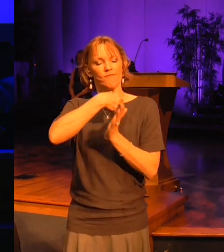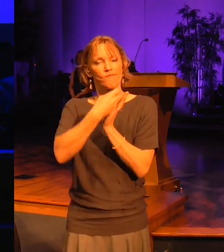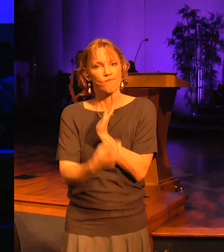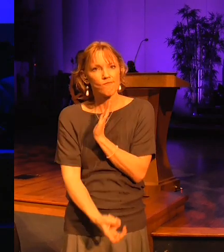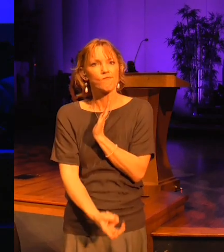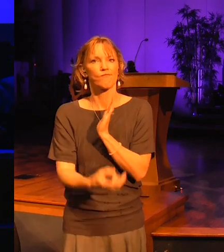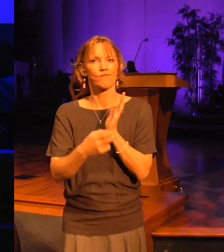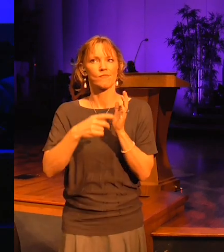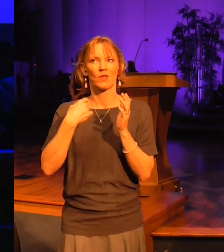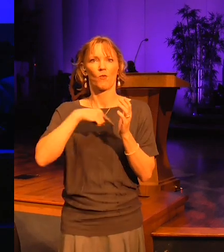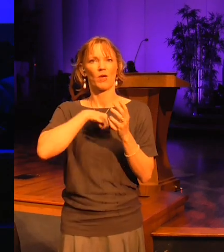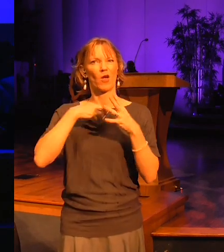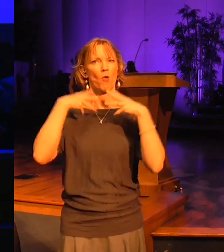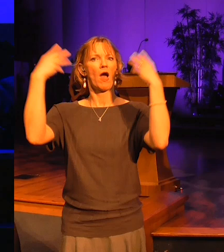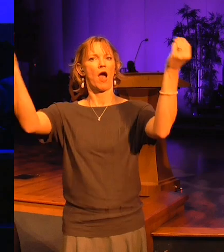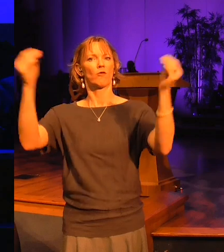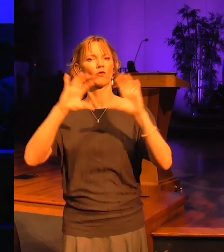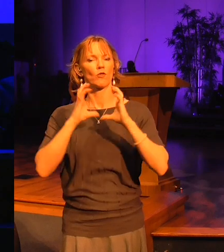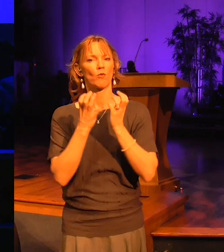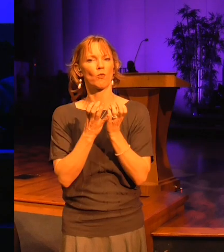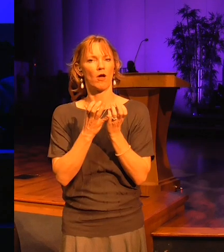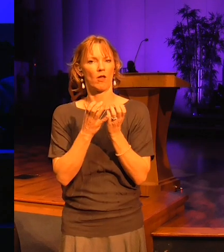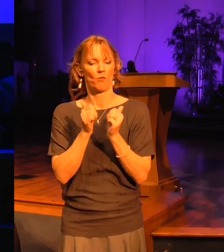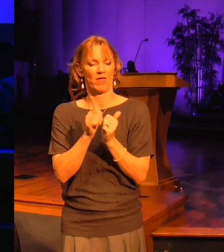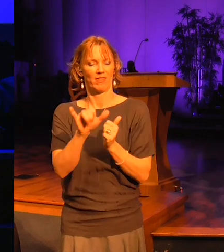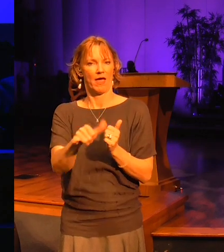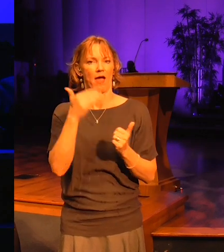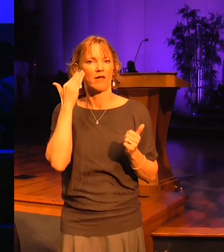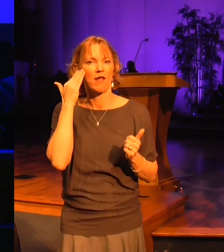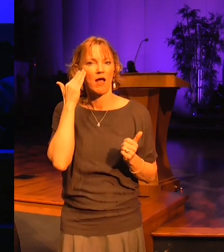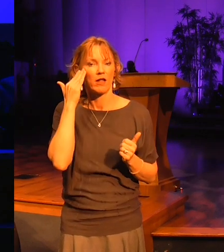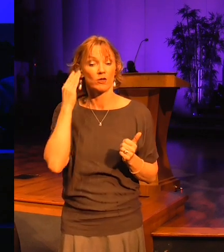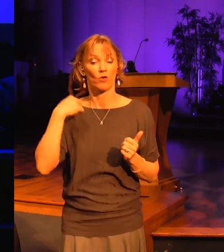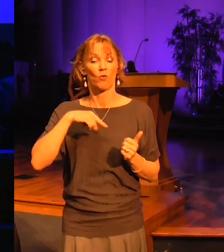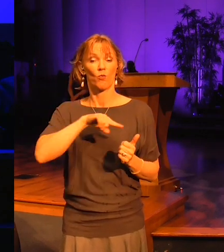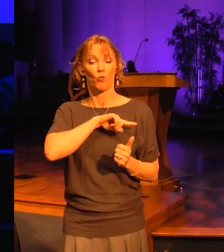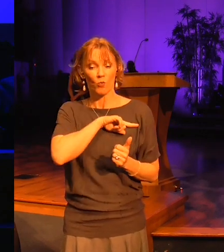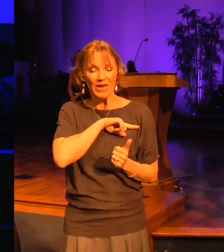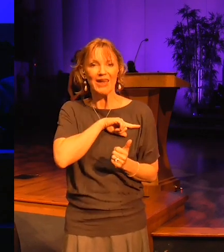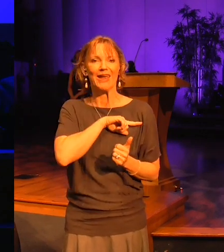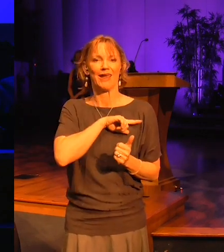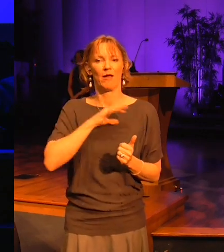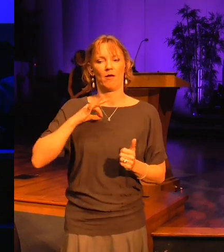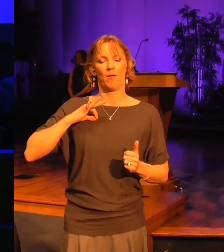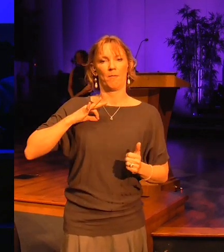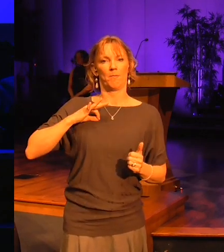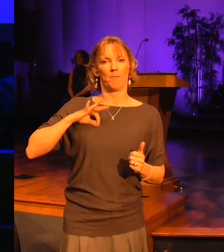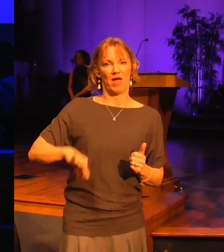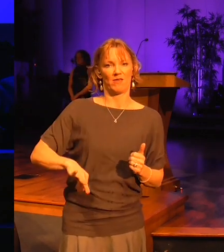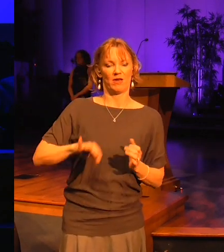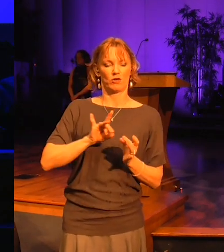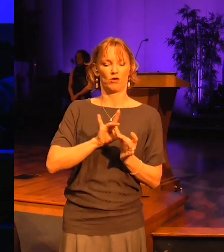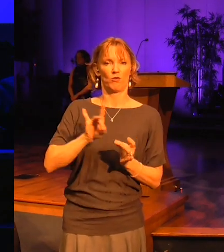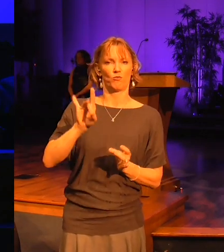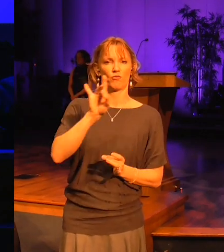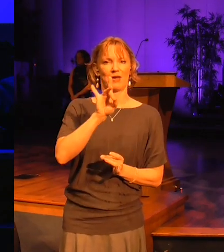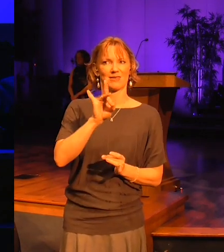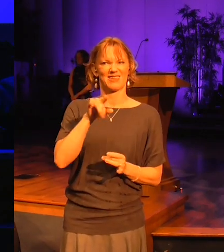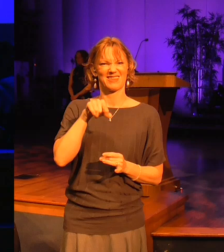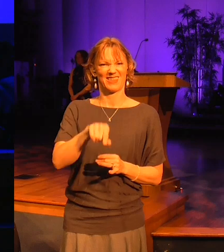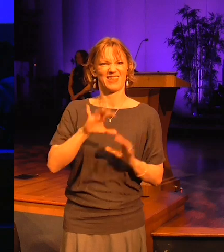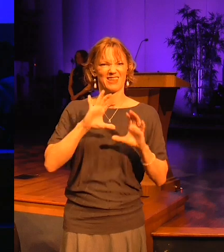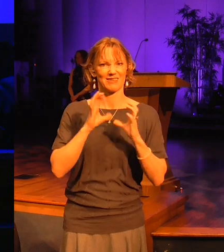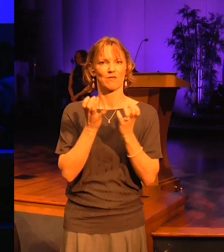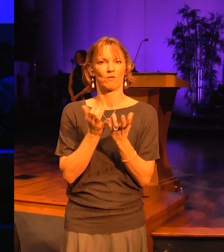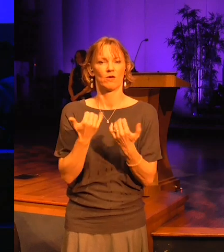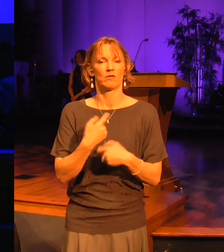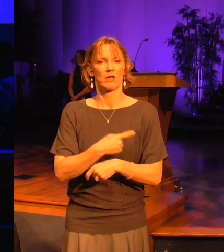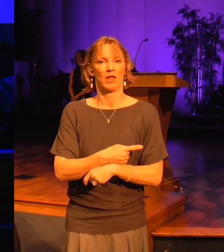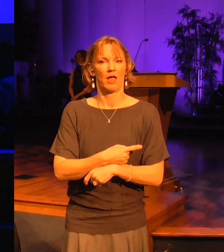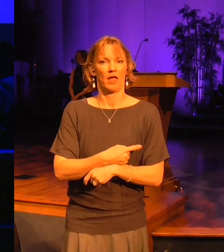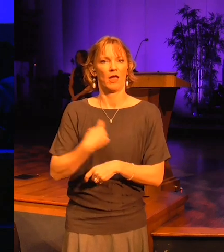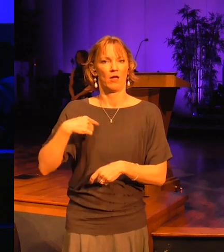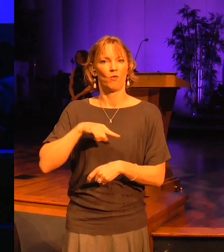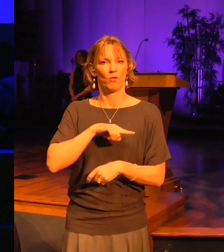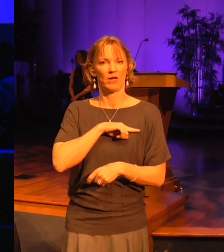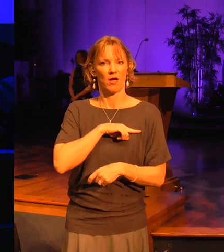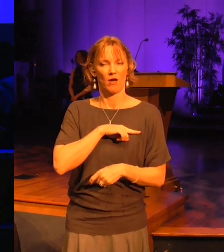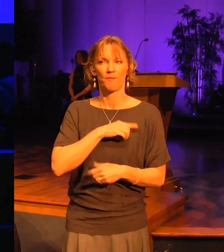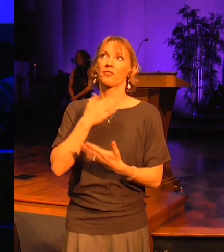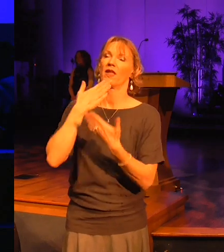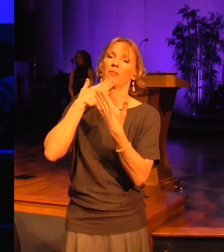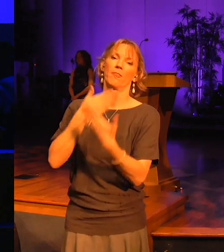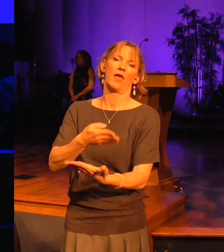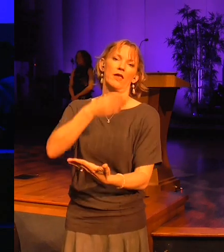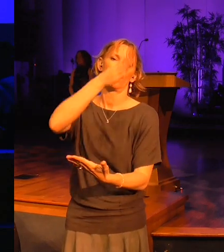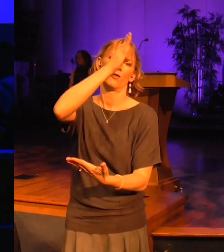that knowledge and we are beneficial presences in this world today thank you God and so it